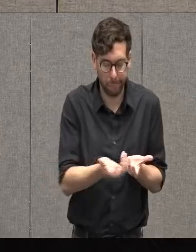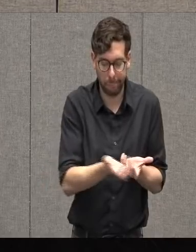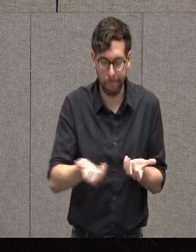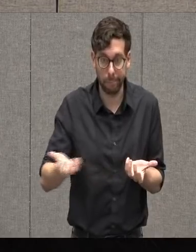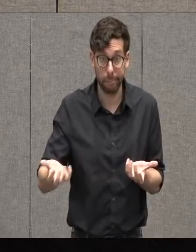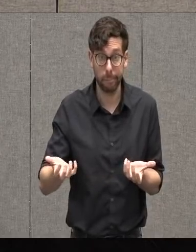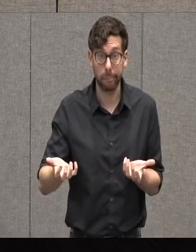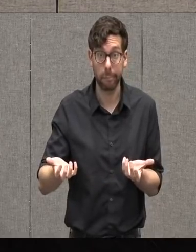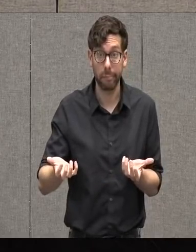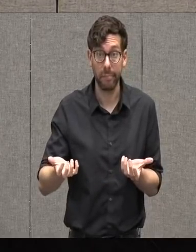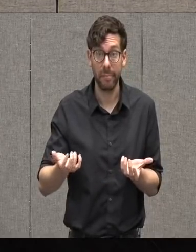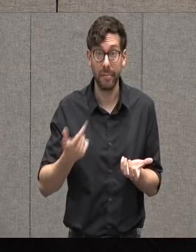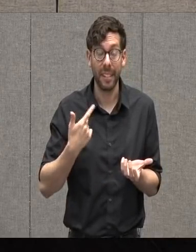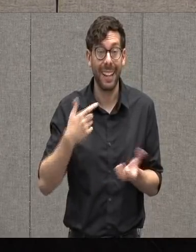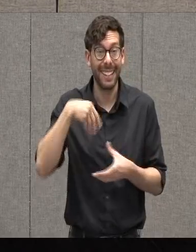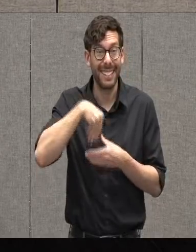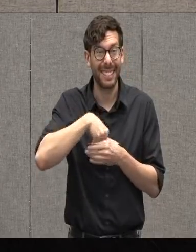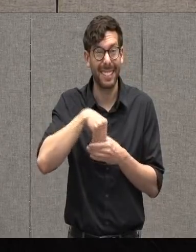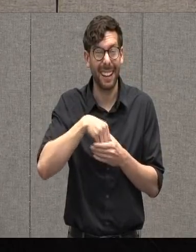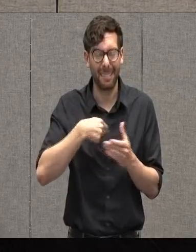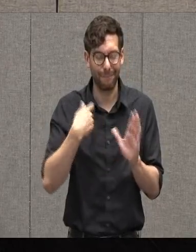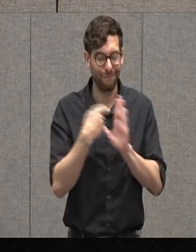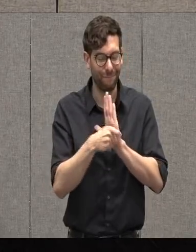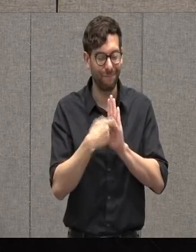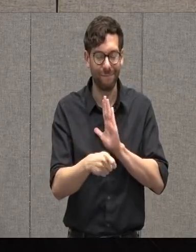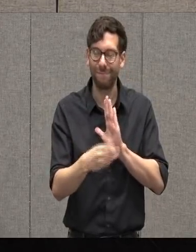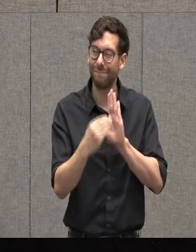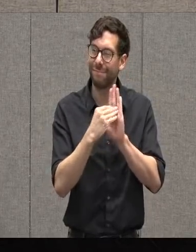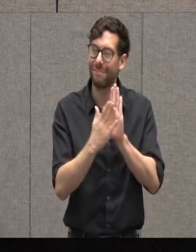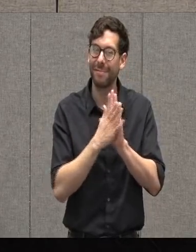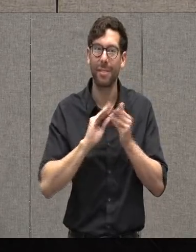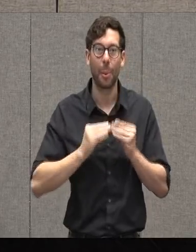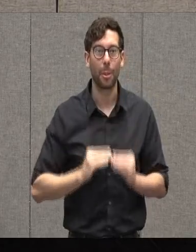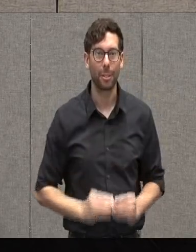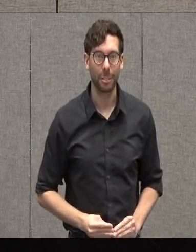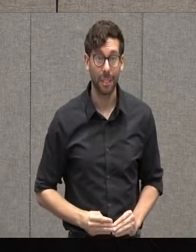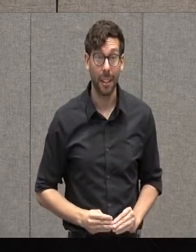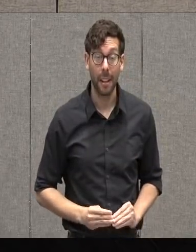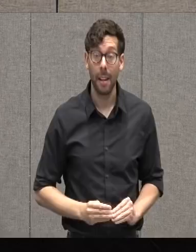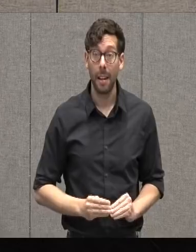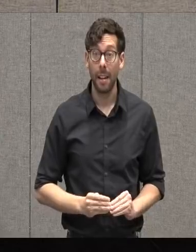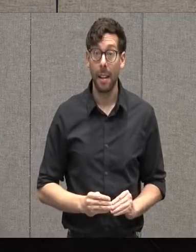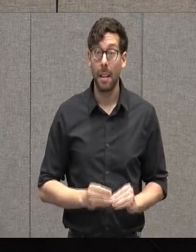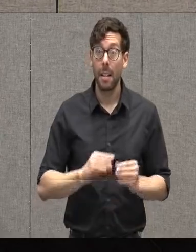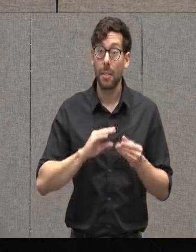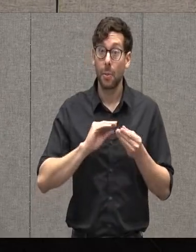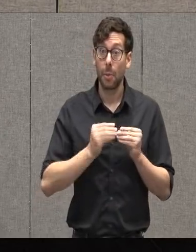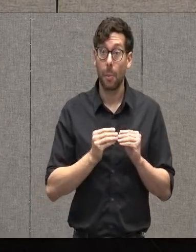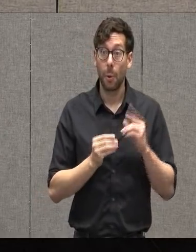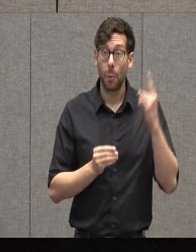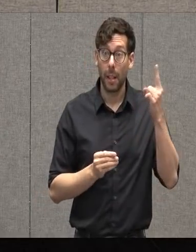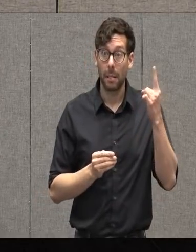and I wrote numbers on the inside. I started with the number one, two,